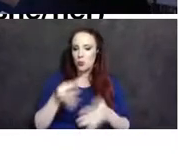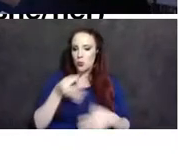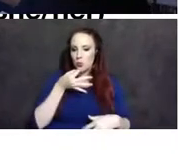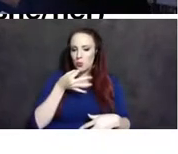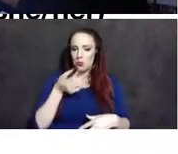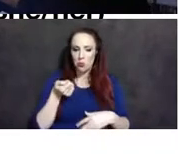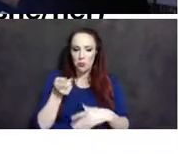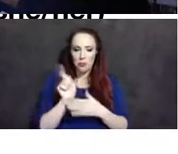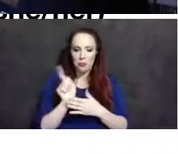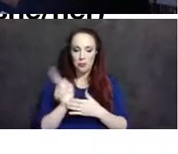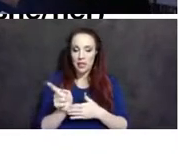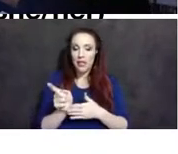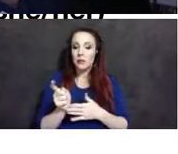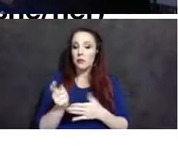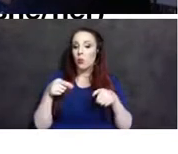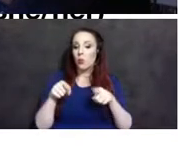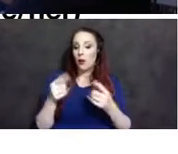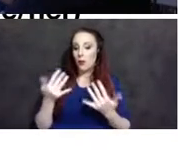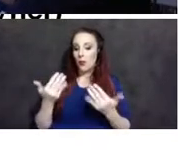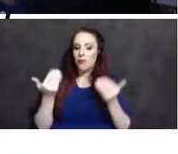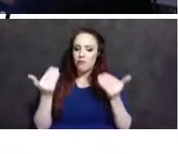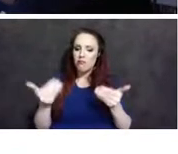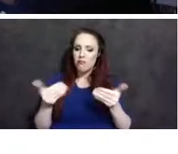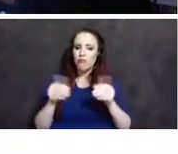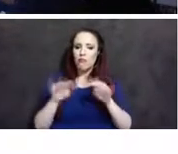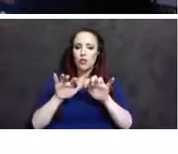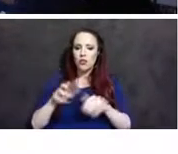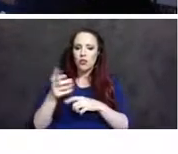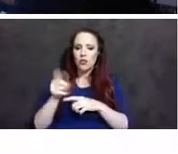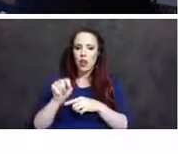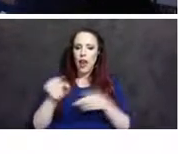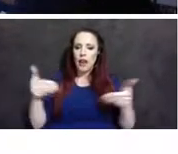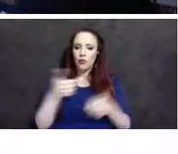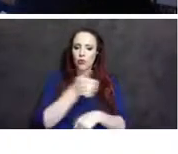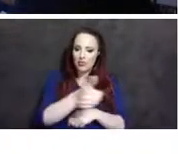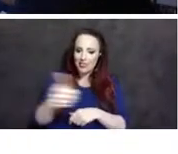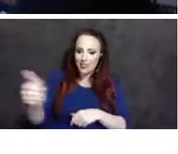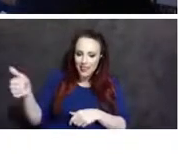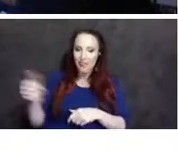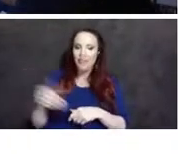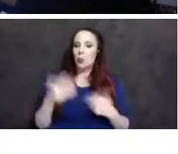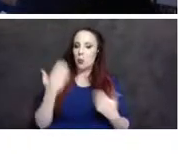In the meantime, please introduce yourself as you join so we can look who you are and